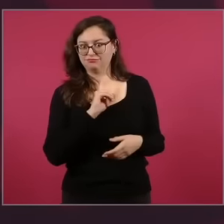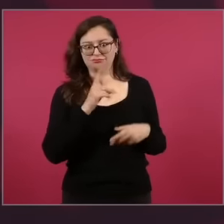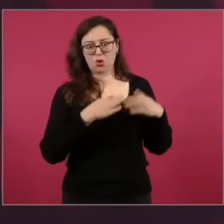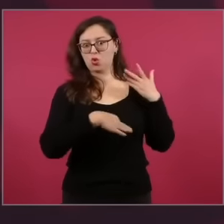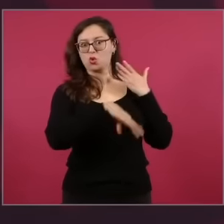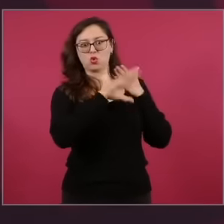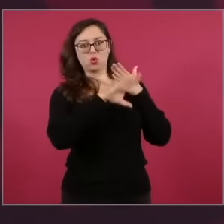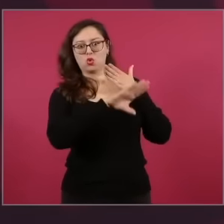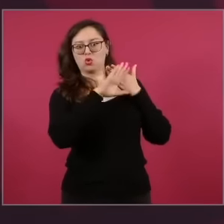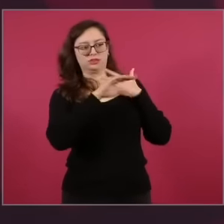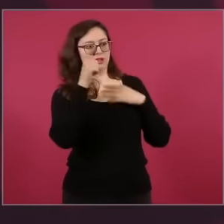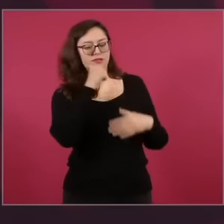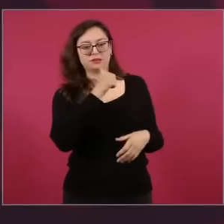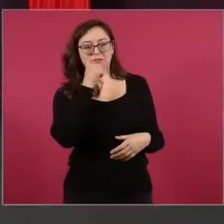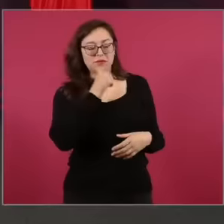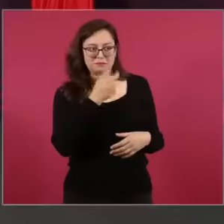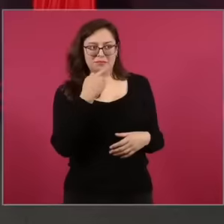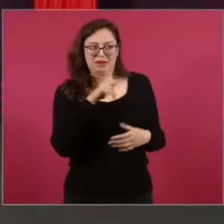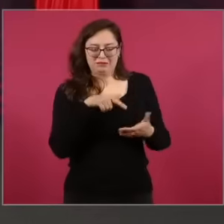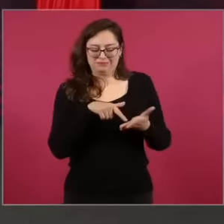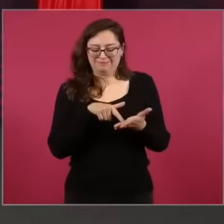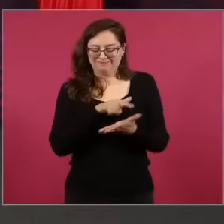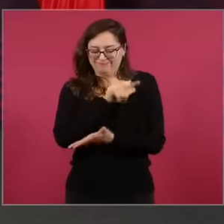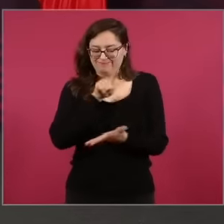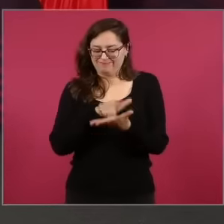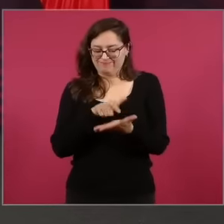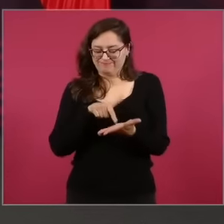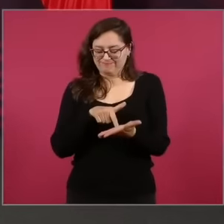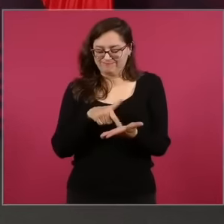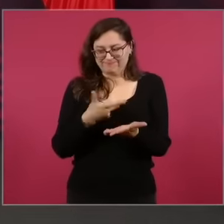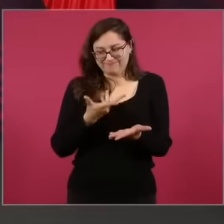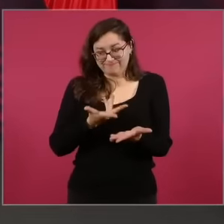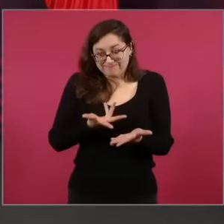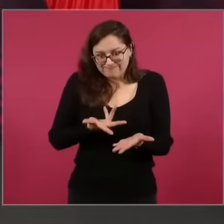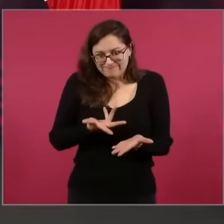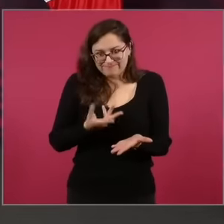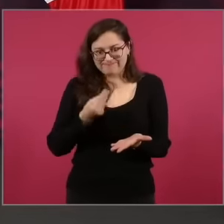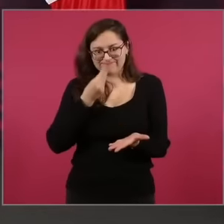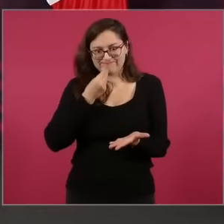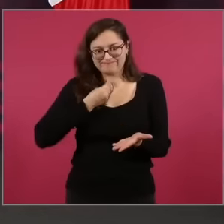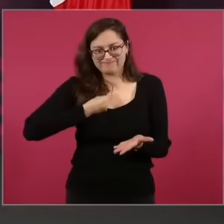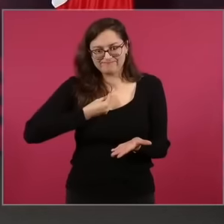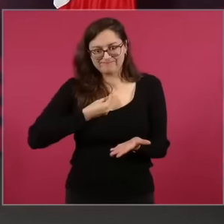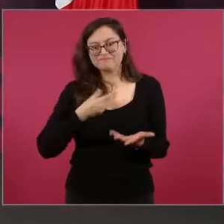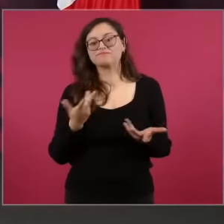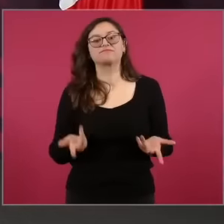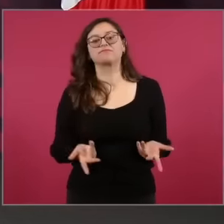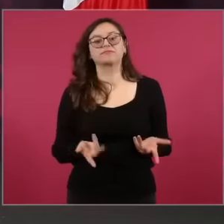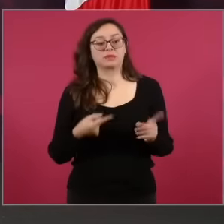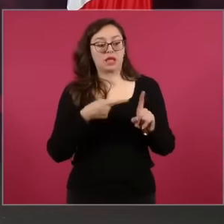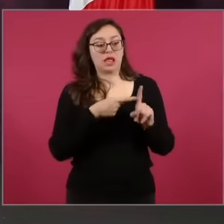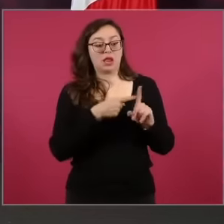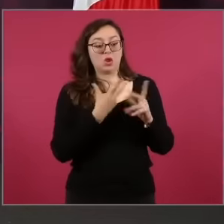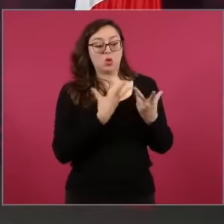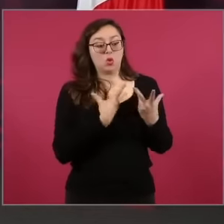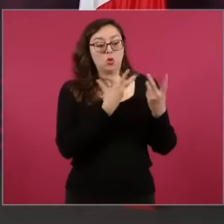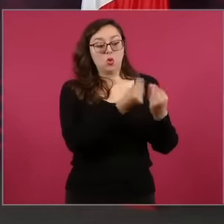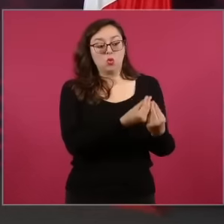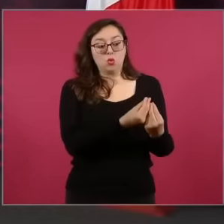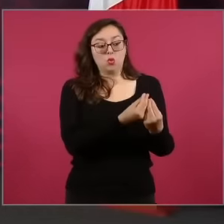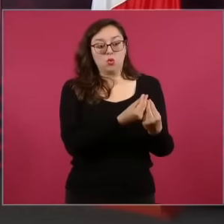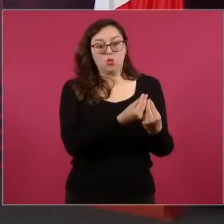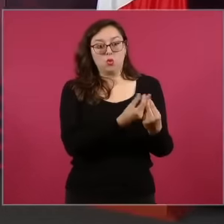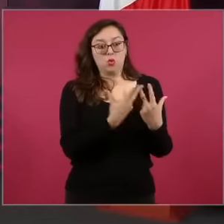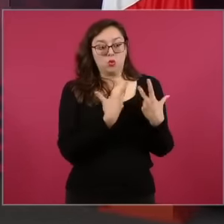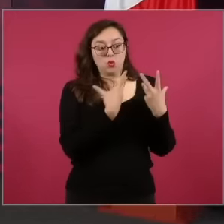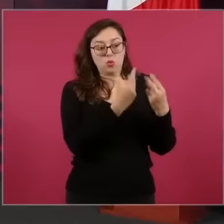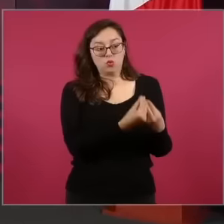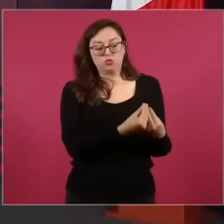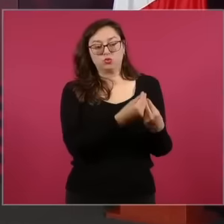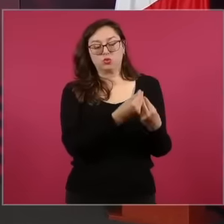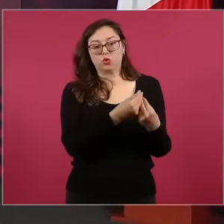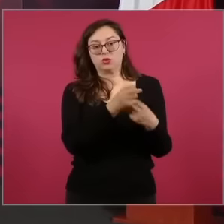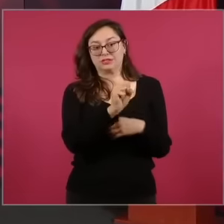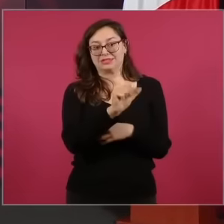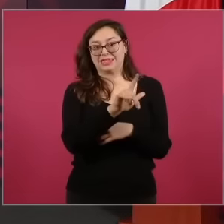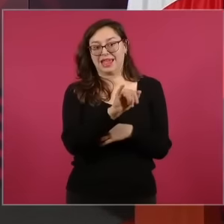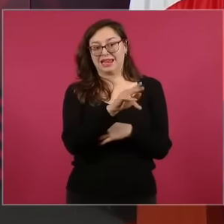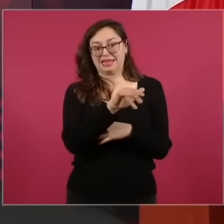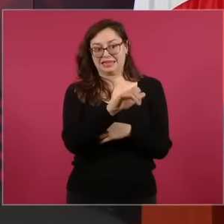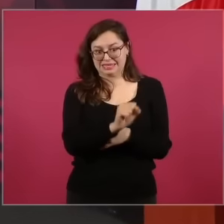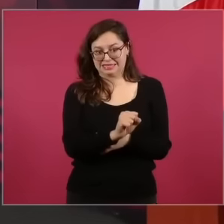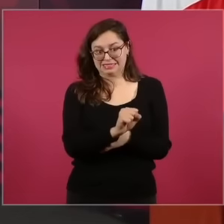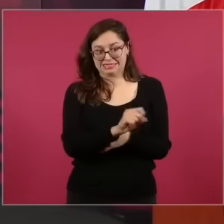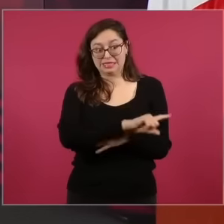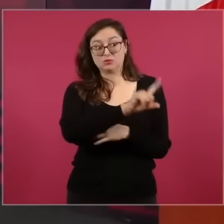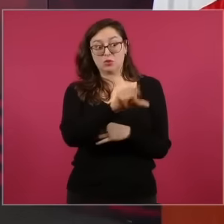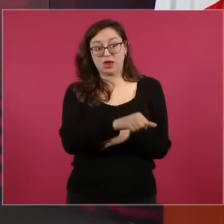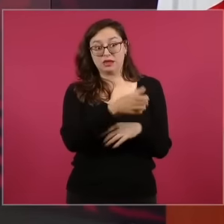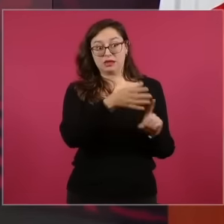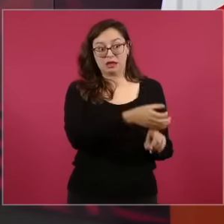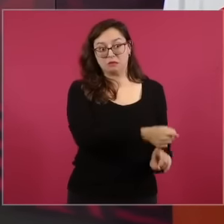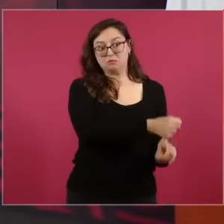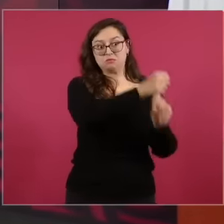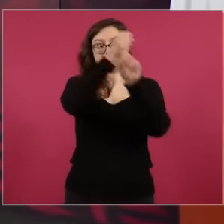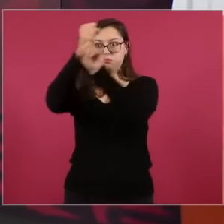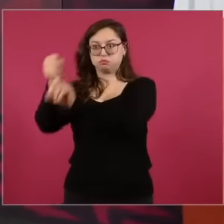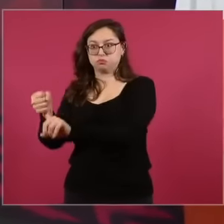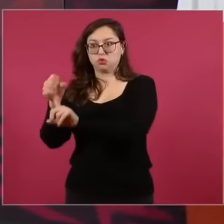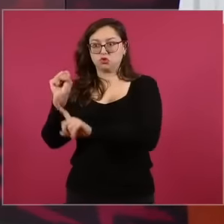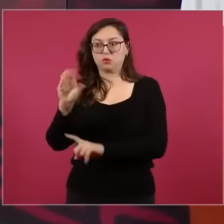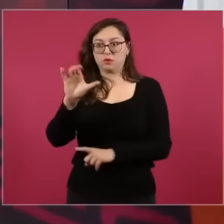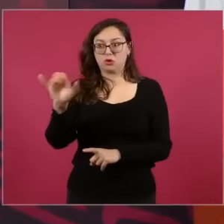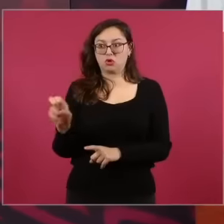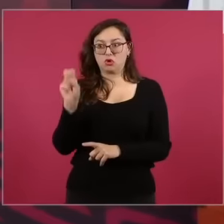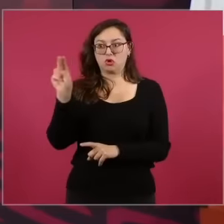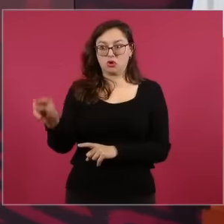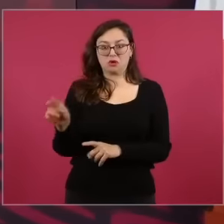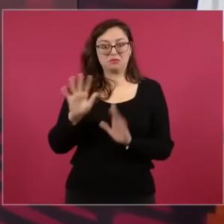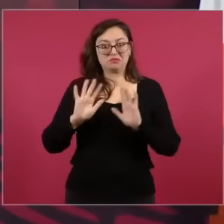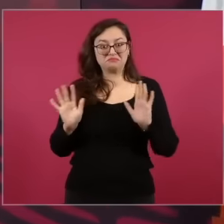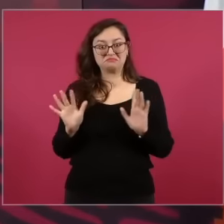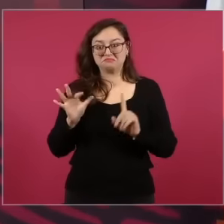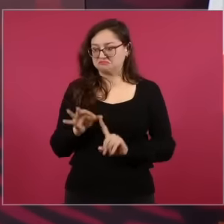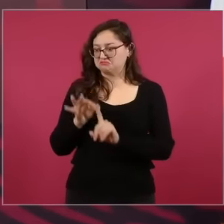de Gortari appointed him minister of the court. There was no vote or political agreement was a success